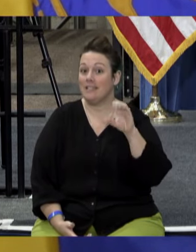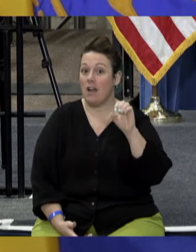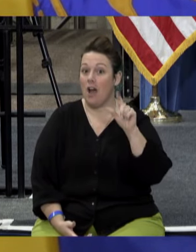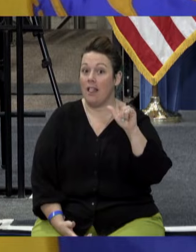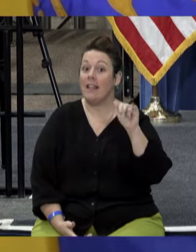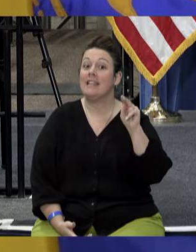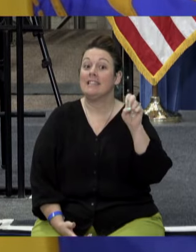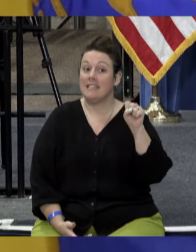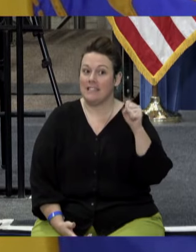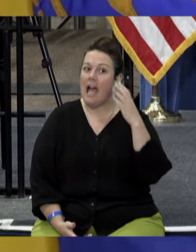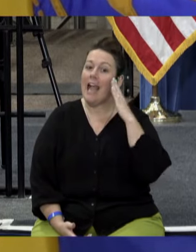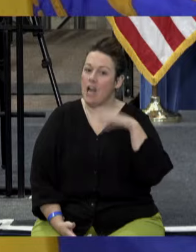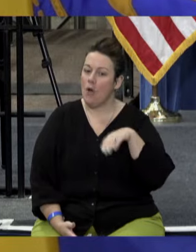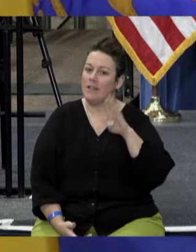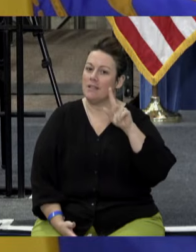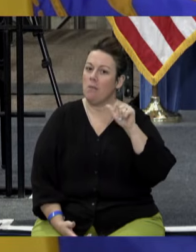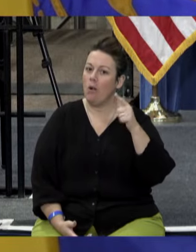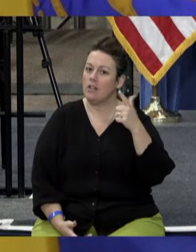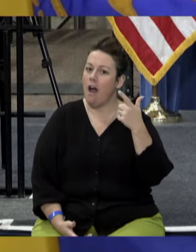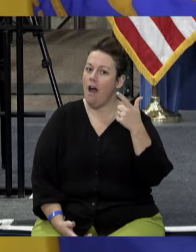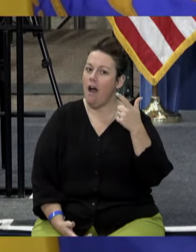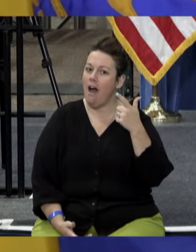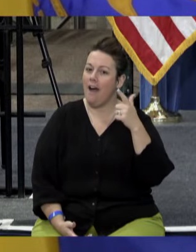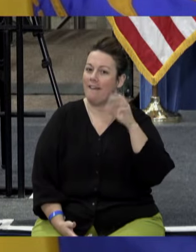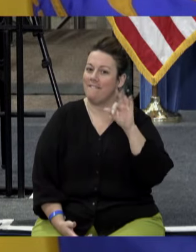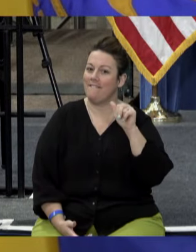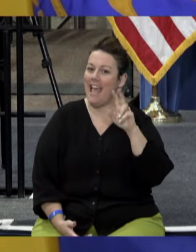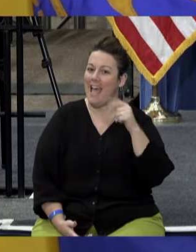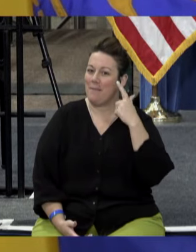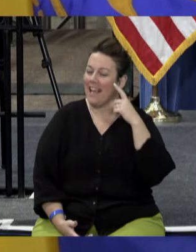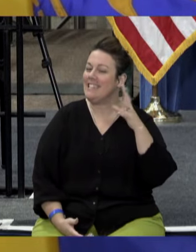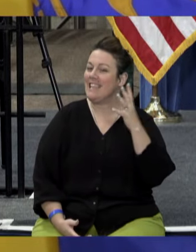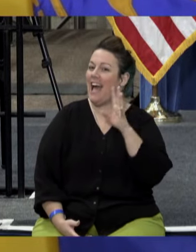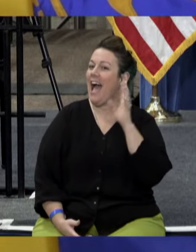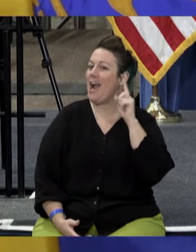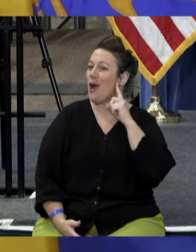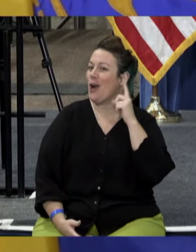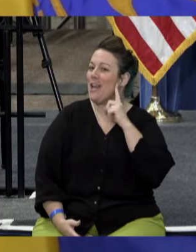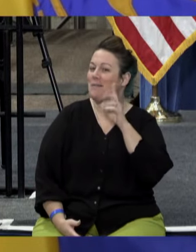I know he's a Bulldog fan because I heard him talk about that on TV one Saturday morning,